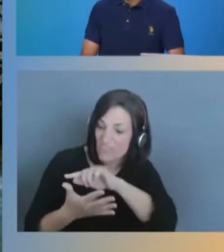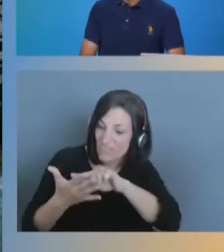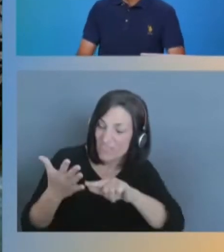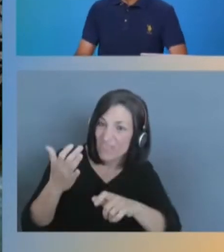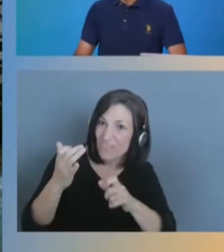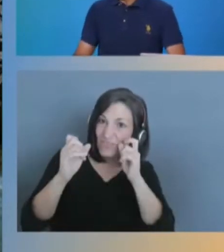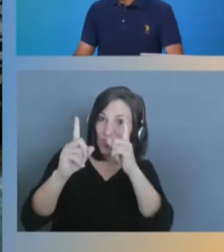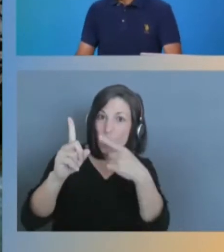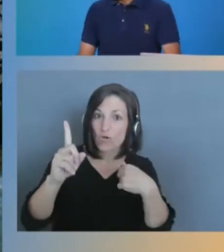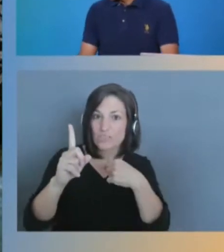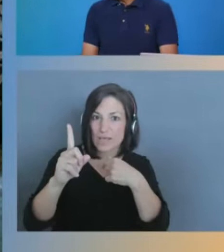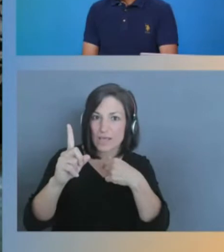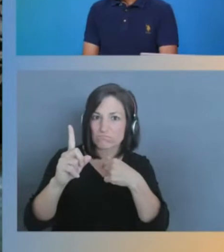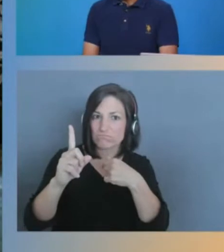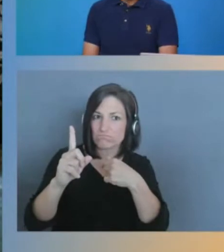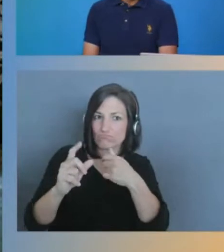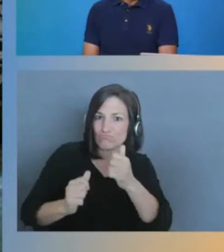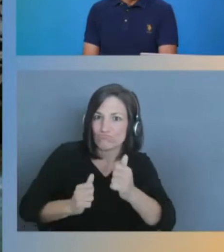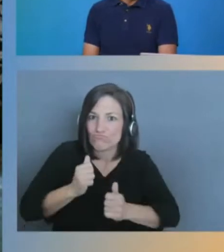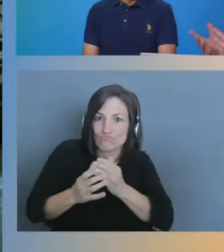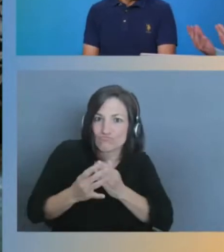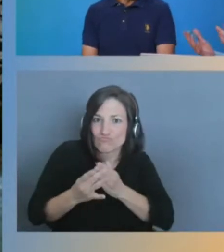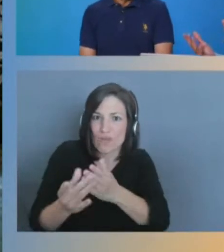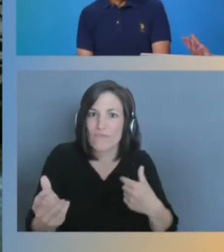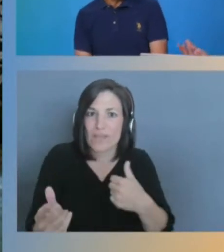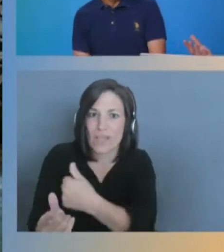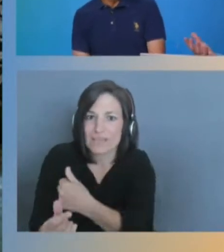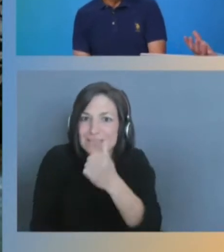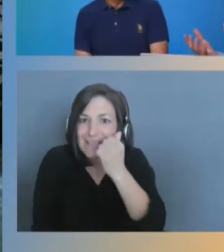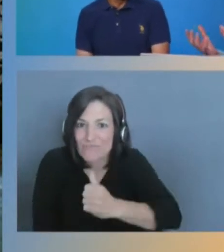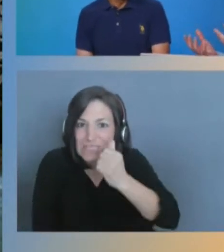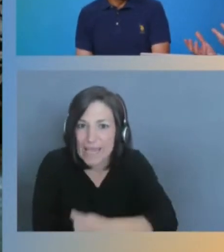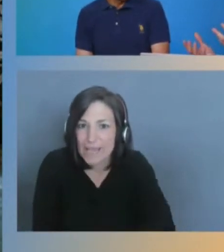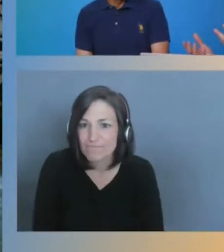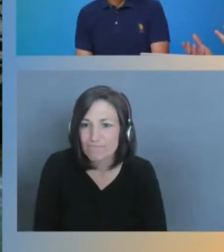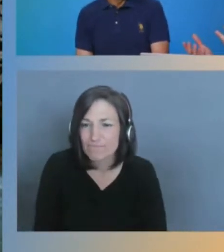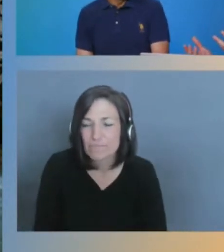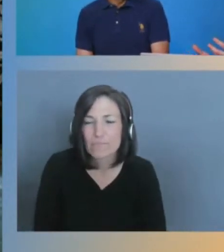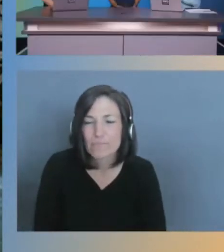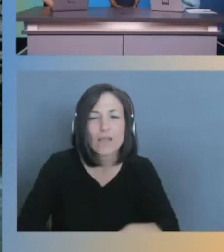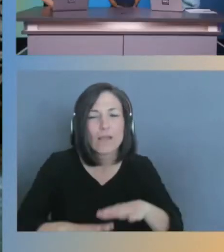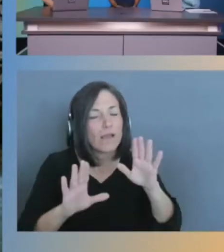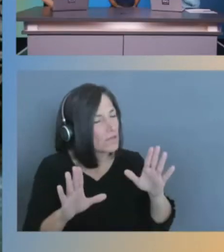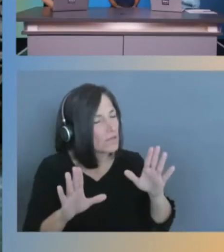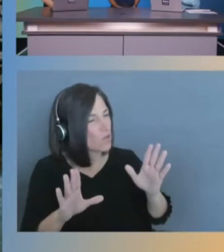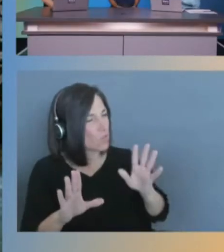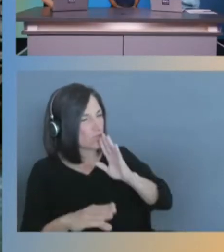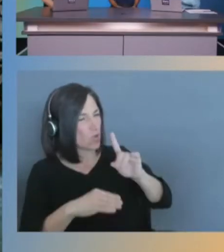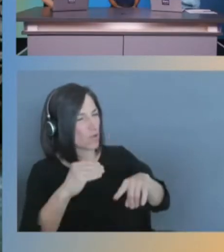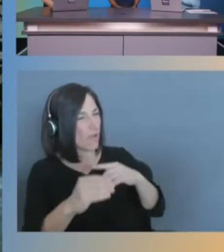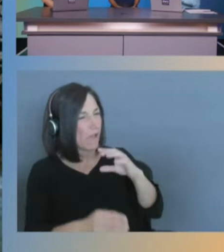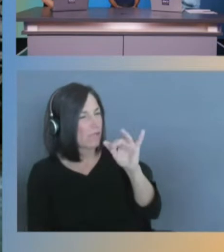to gain efficiencies on a daily basis. So aside from, as we talked through the Climate Pledge, this is a very aggressive goal,